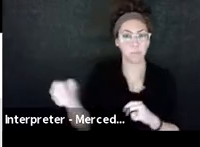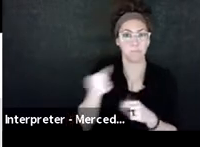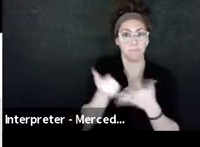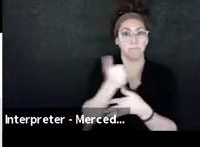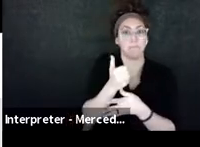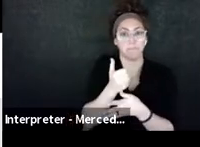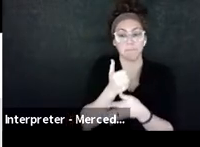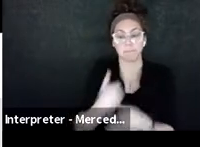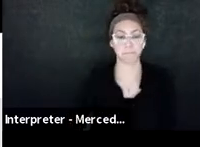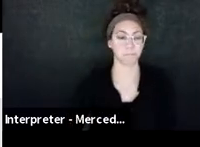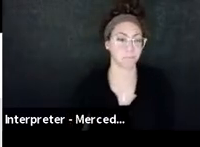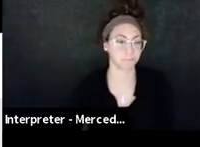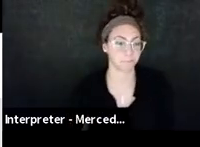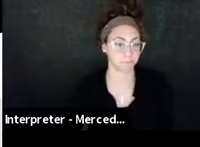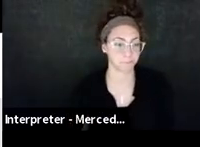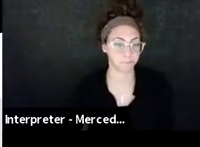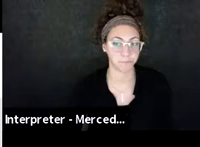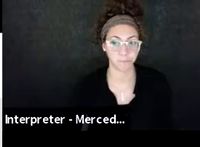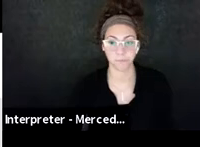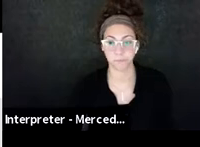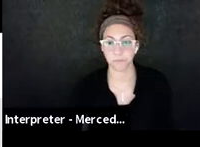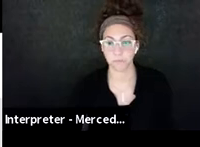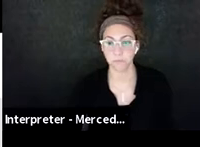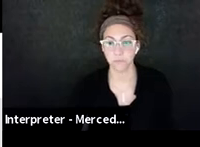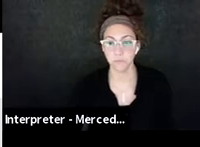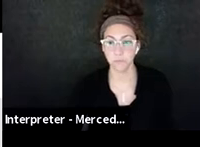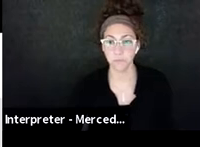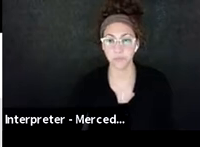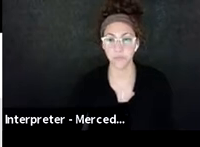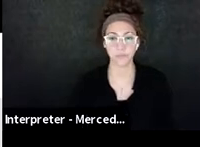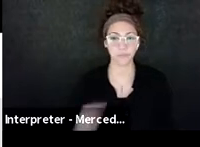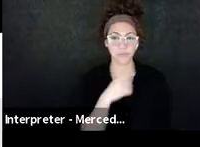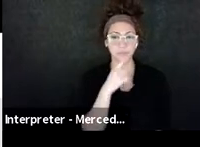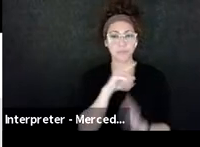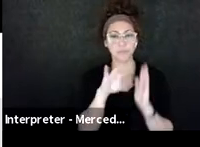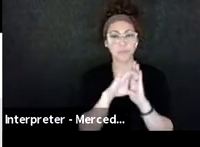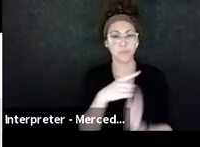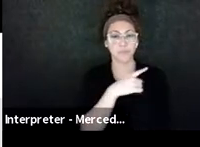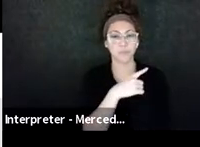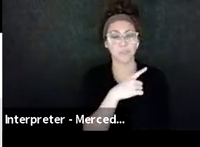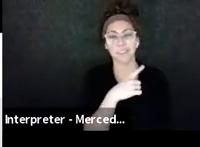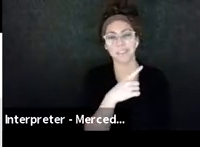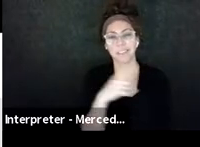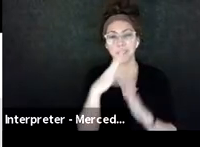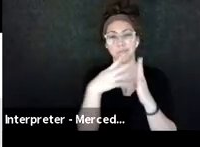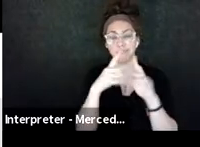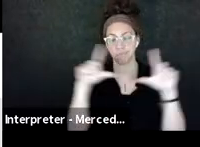maria.rodriguez: Okay. And so this is essentially a visual of the coordinated entry flow chart I basically touch basis and some of this, but I